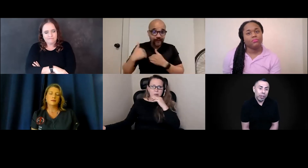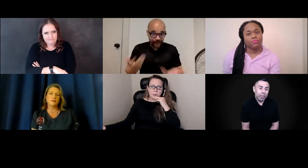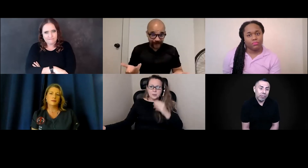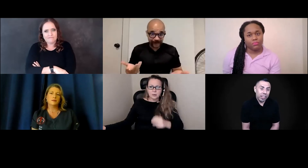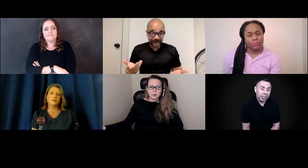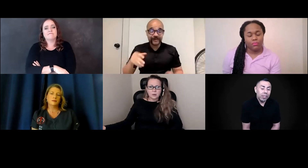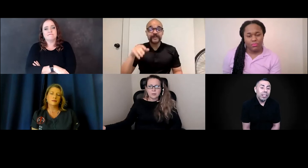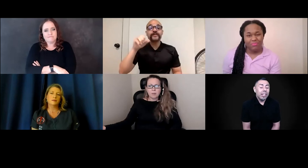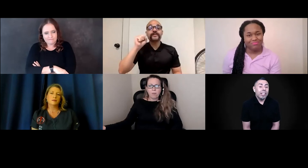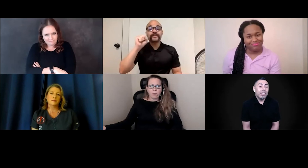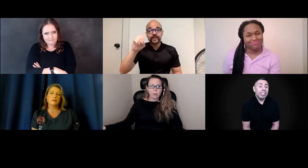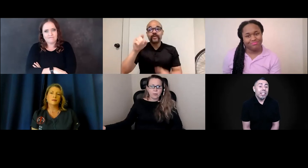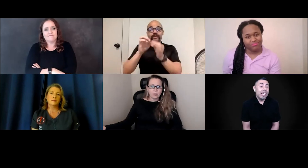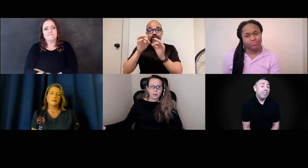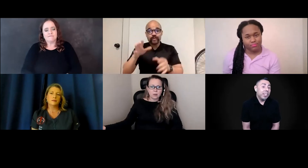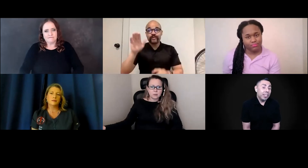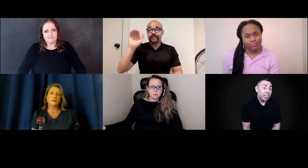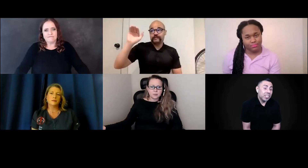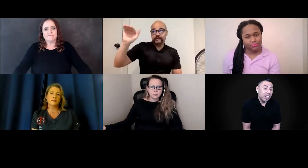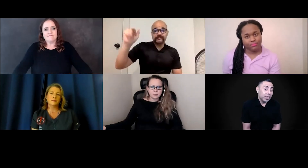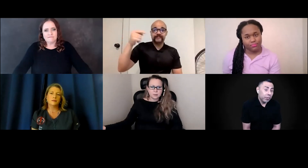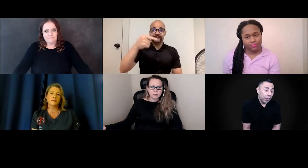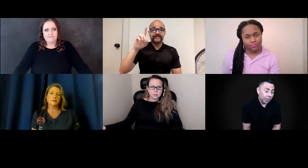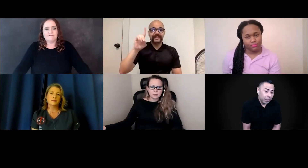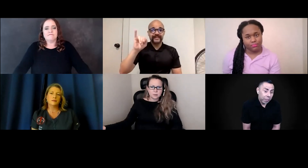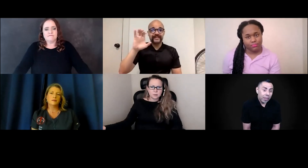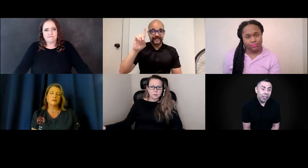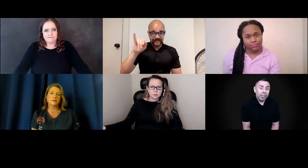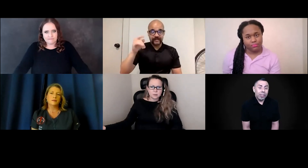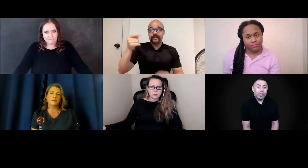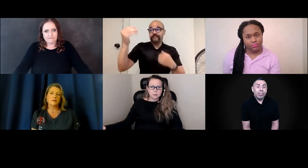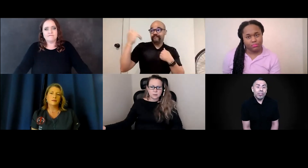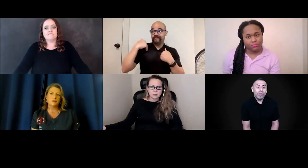to the point where they fail. And failing when it's not even their fault.